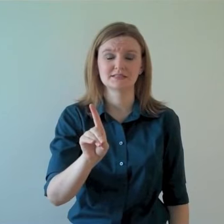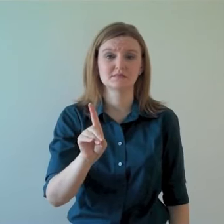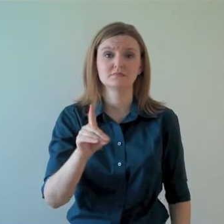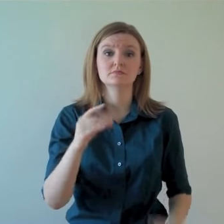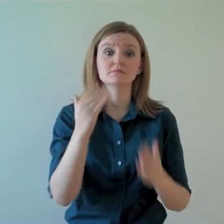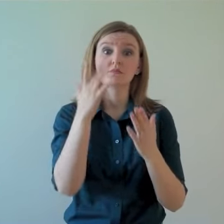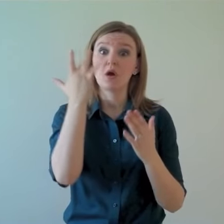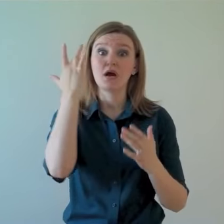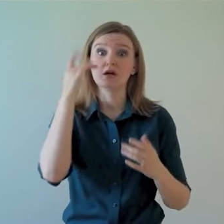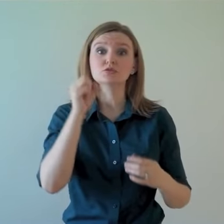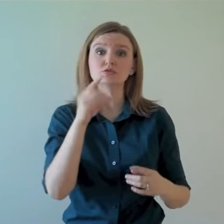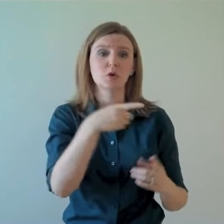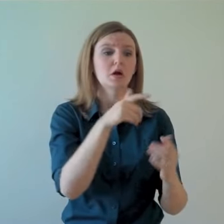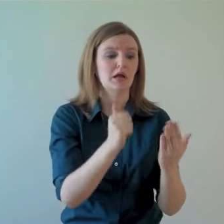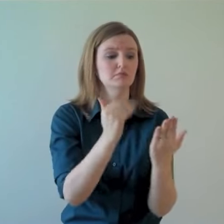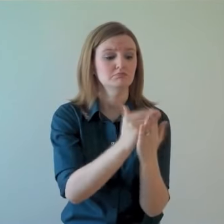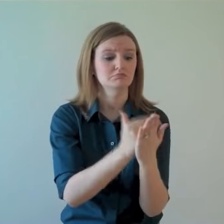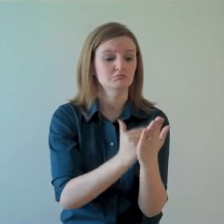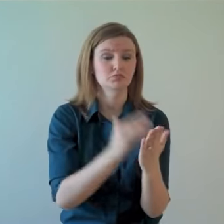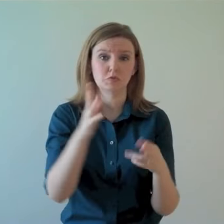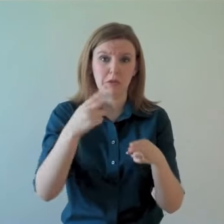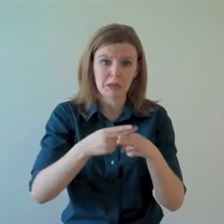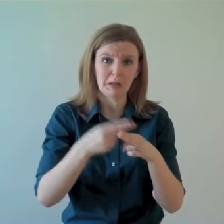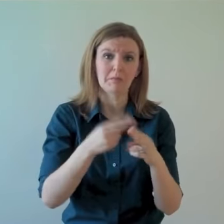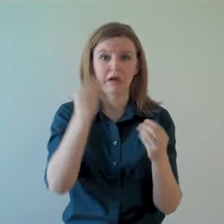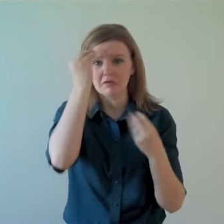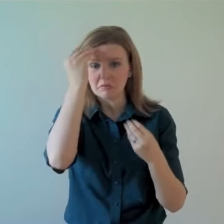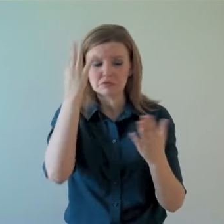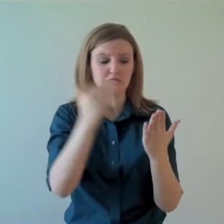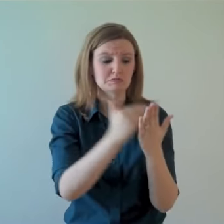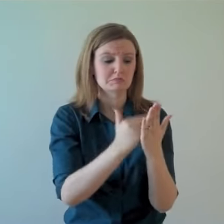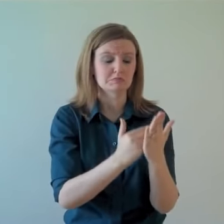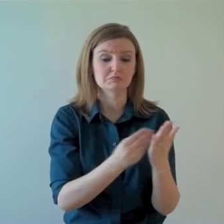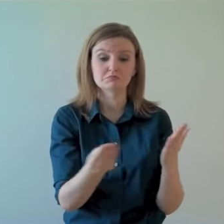When you go to that polling place, it's very important to bring two forms of ID